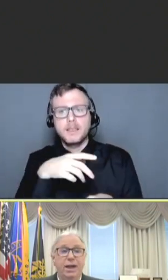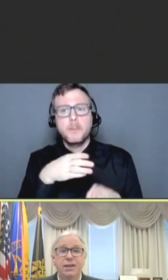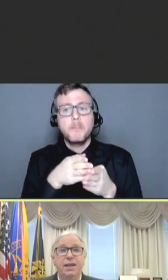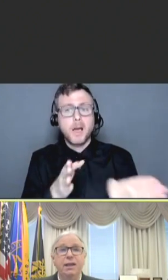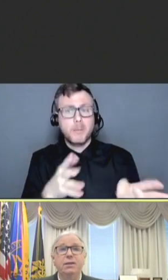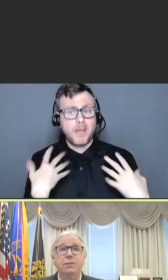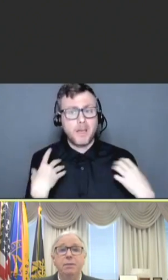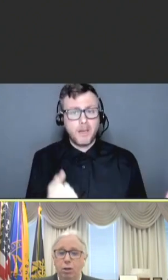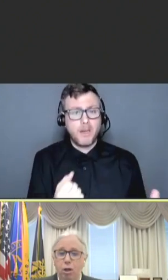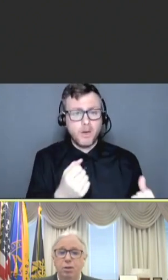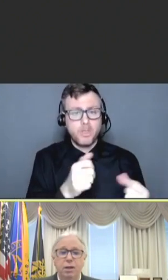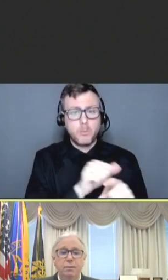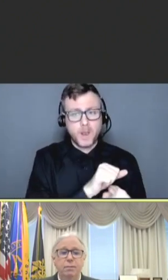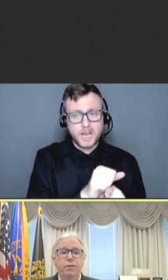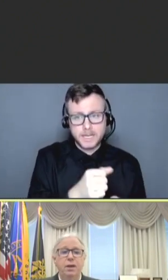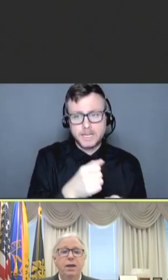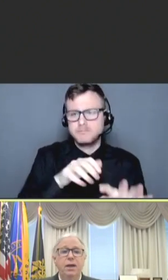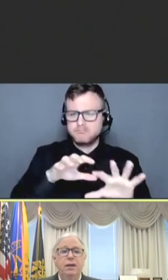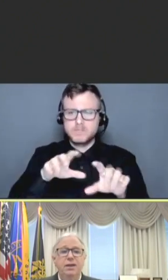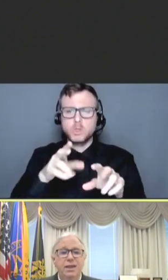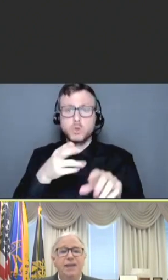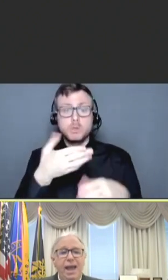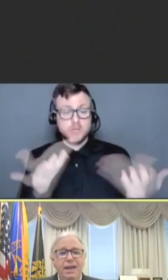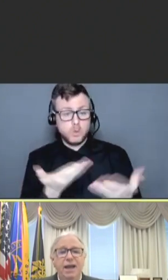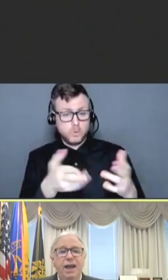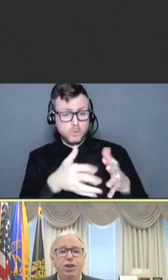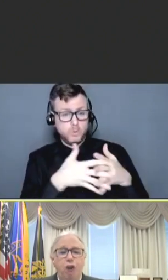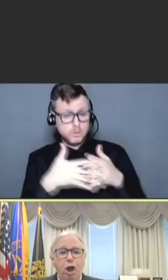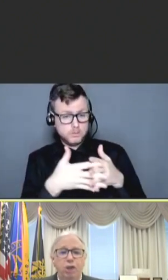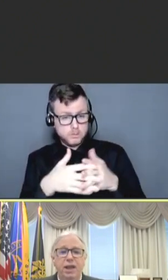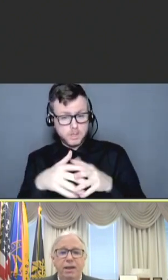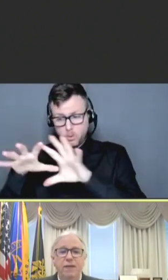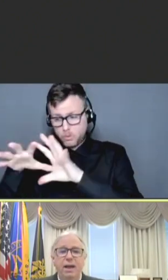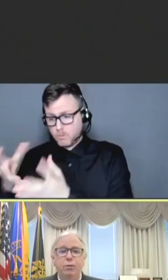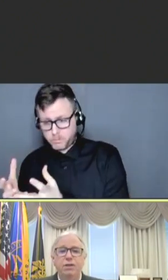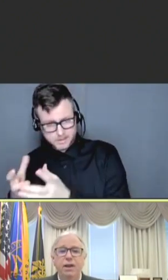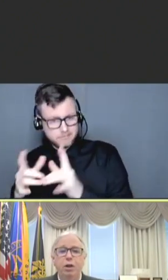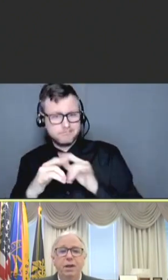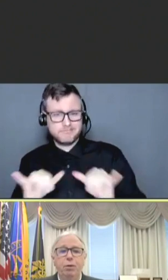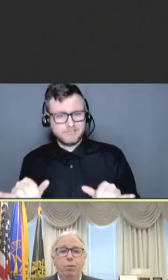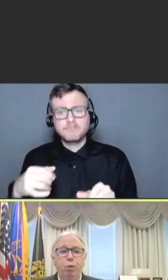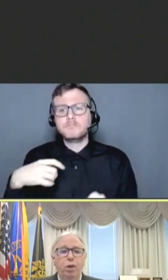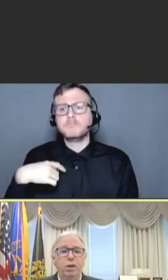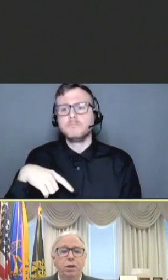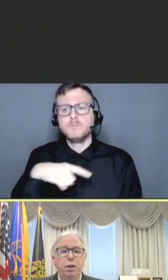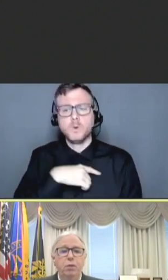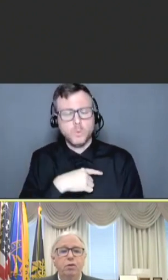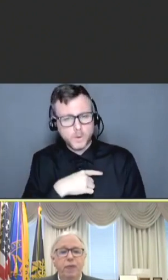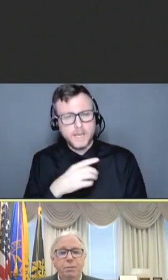the United States, and globally. To this end, I charged NVAC with developing a report with